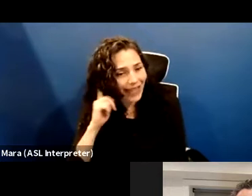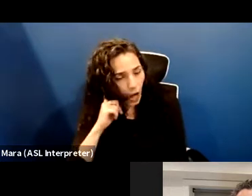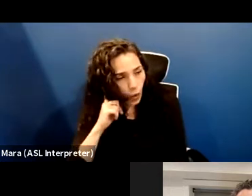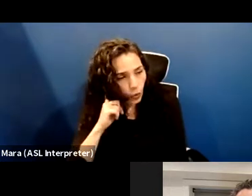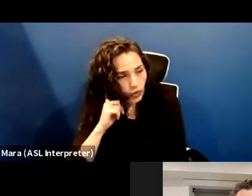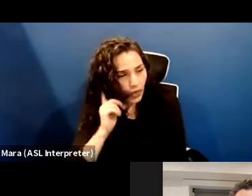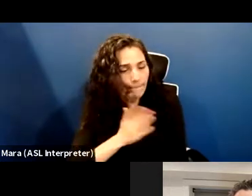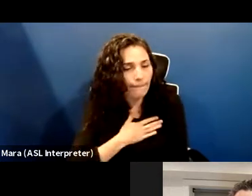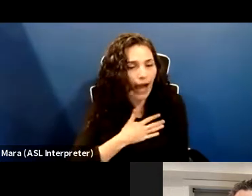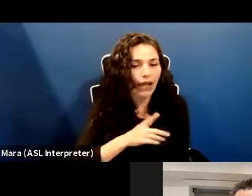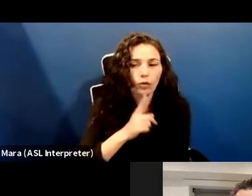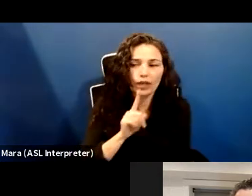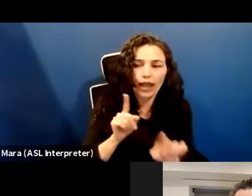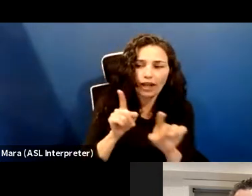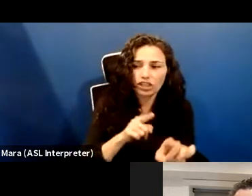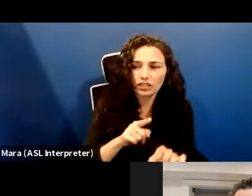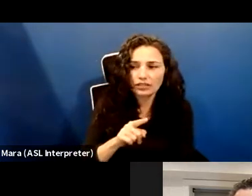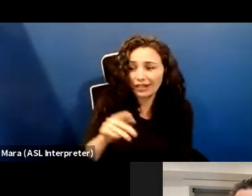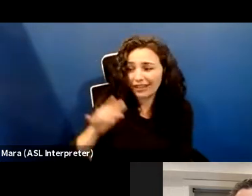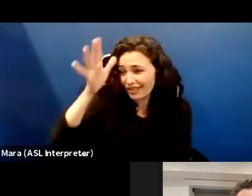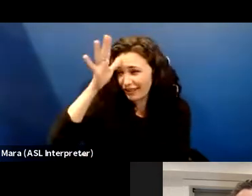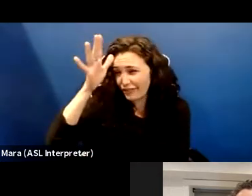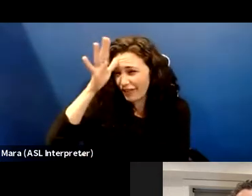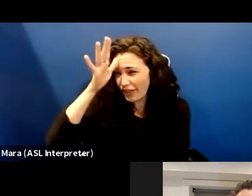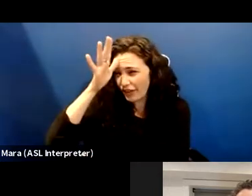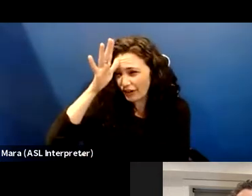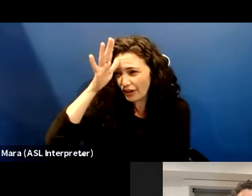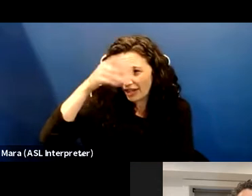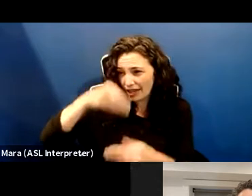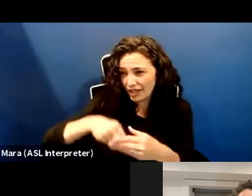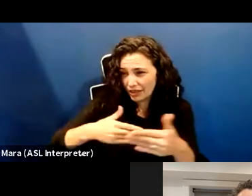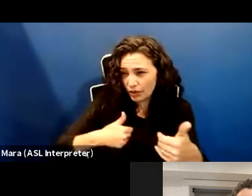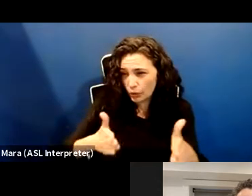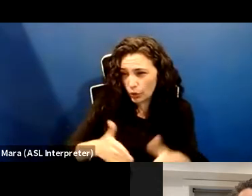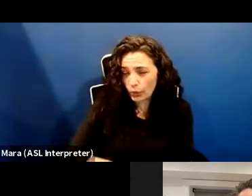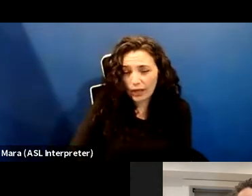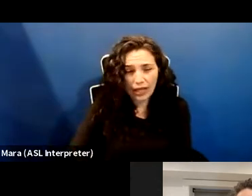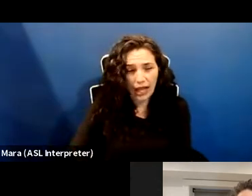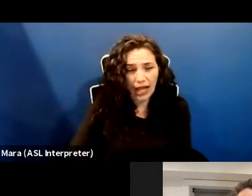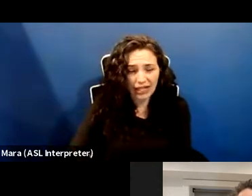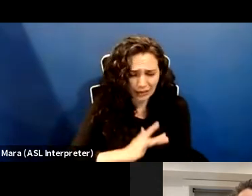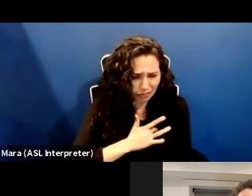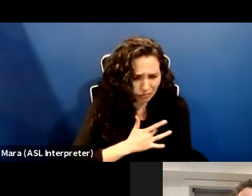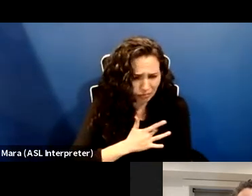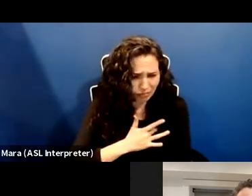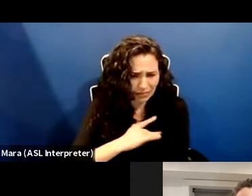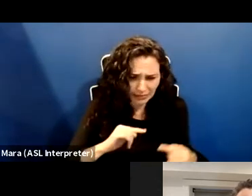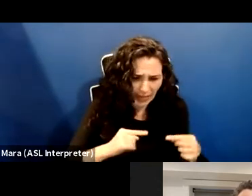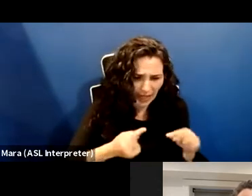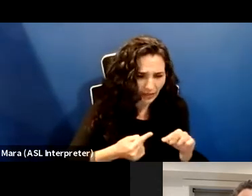and, you know it's painful every time I see it. And, but beautiful in ways that are hard to describe,